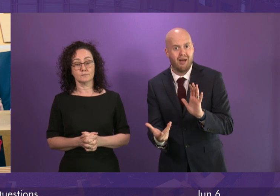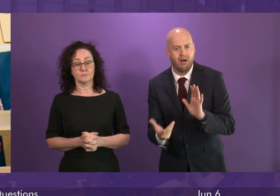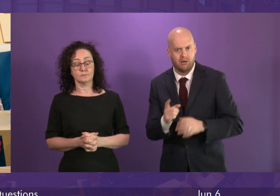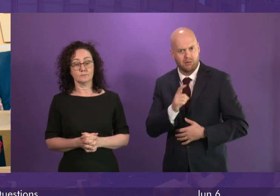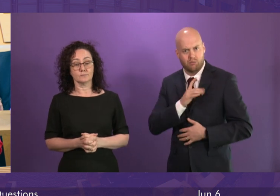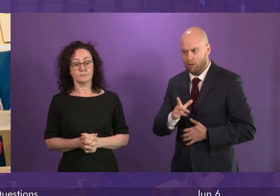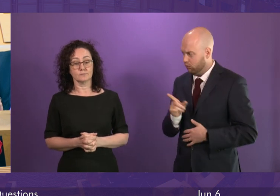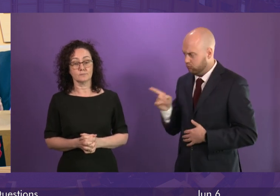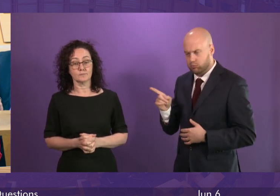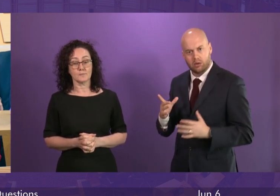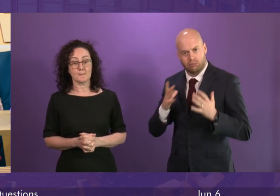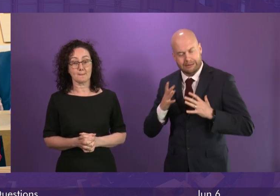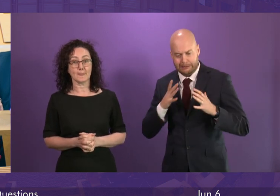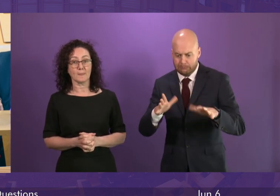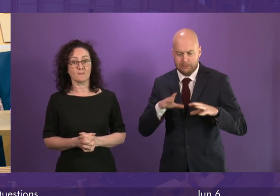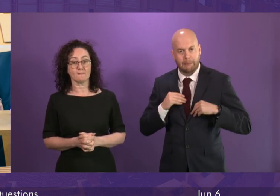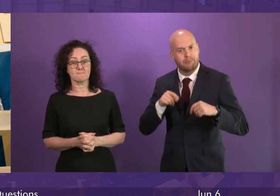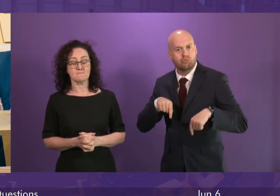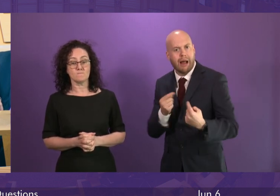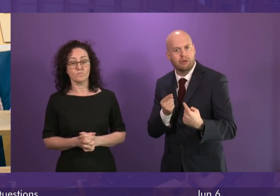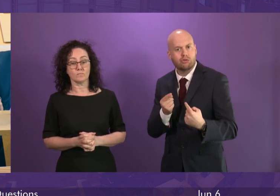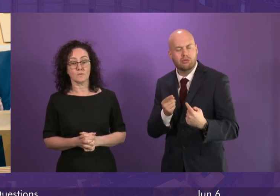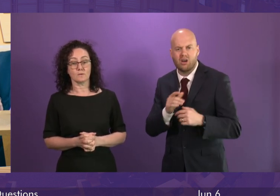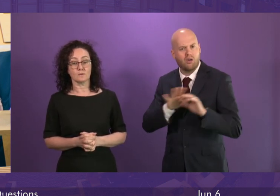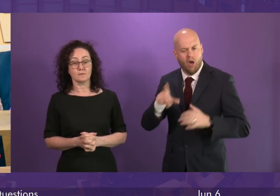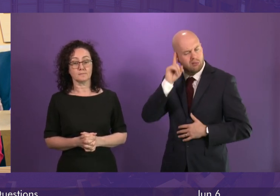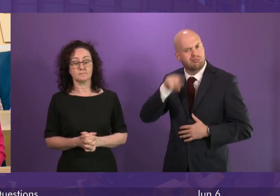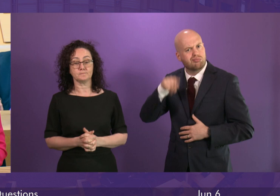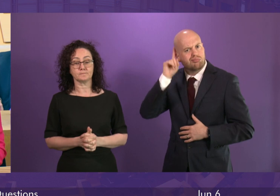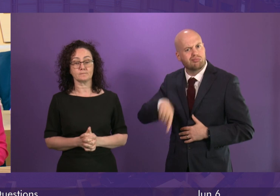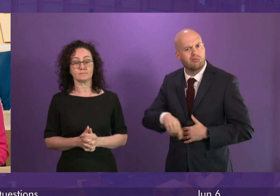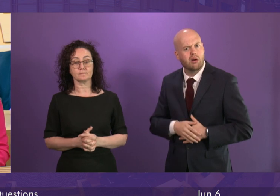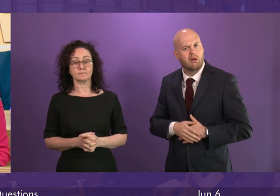the challenges in our schools instead of denying that they exist, or is it the case that defending